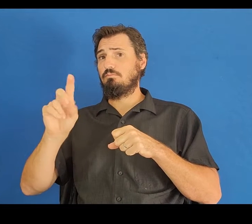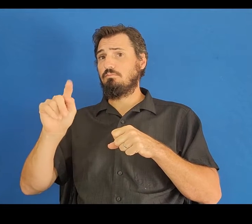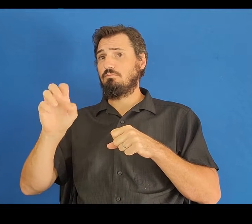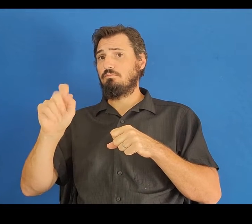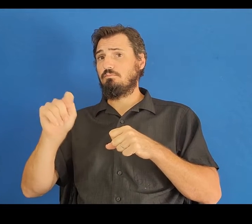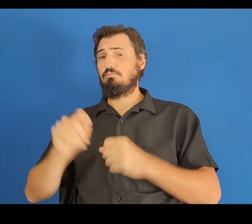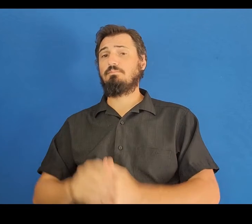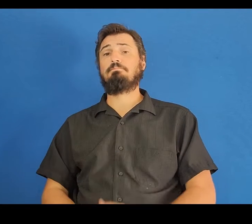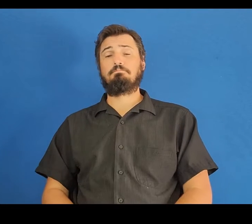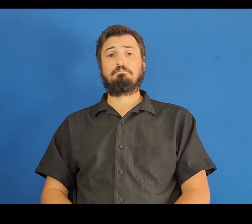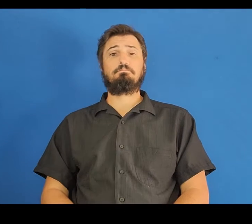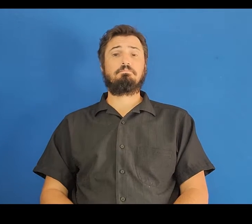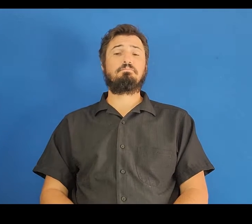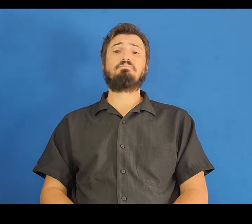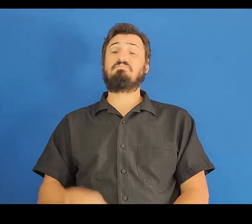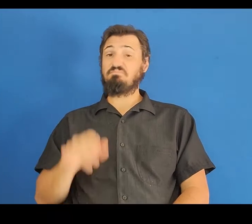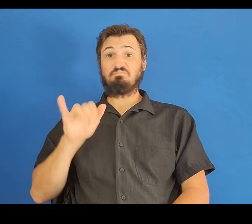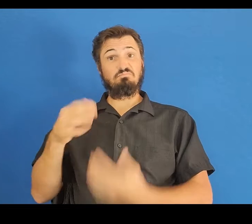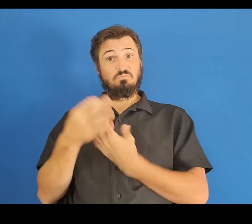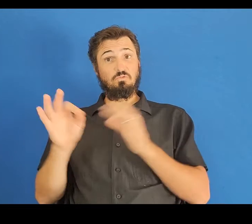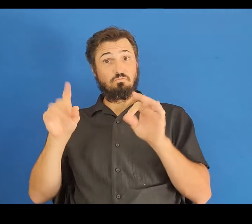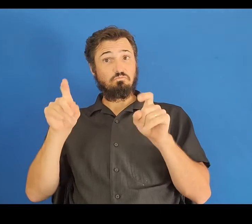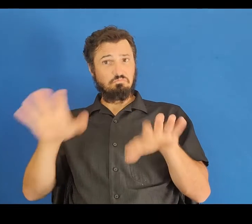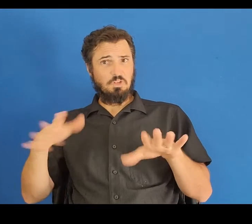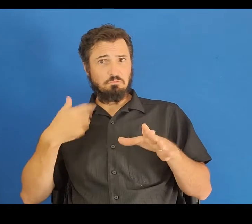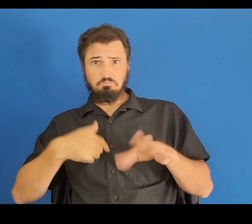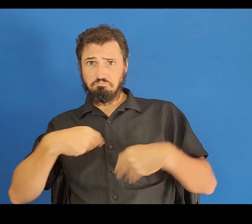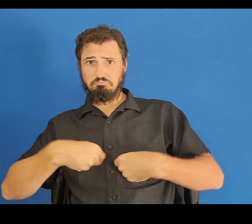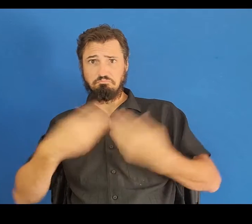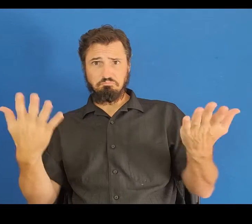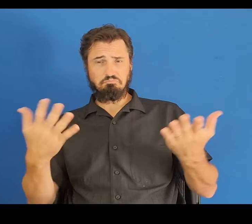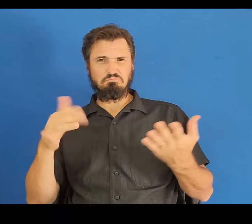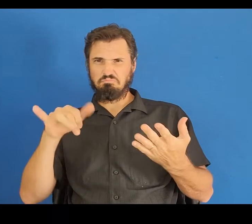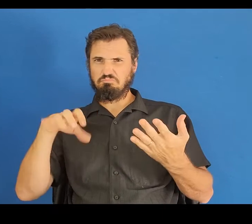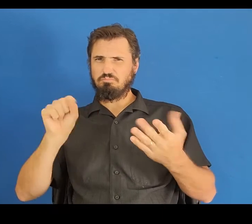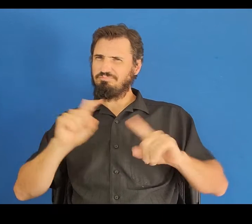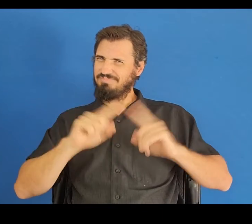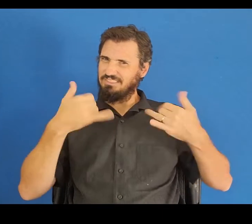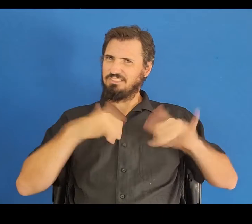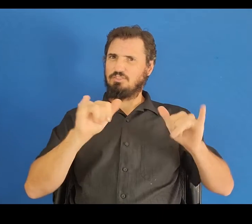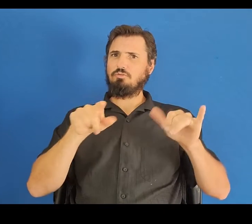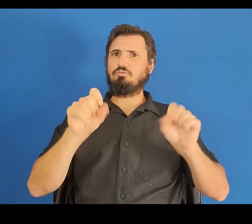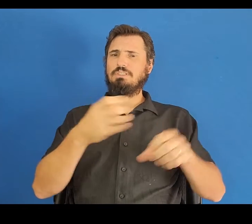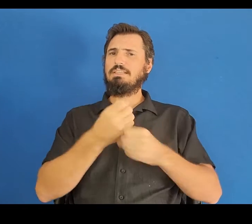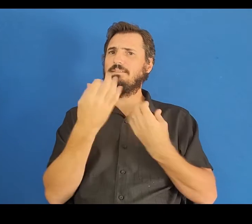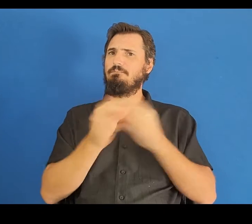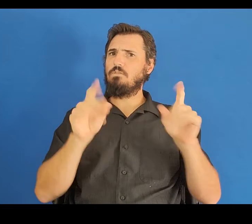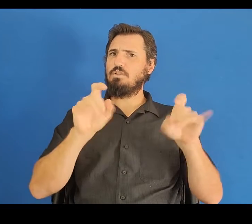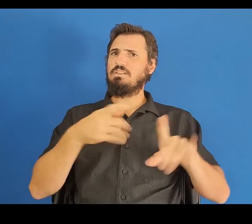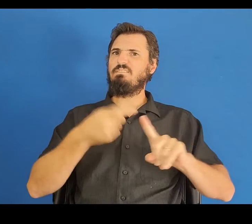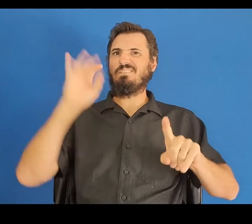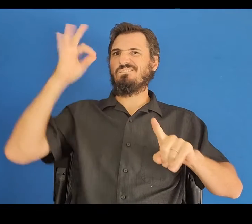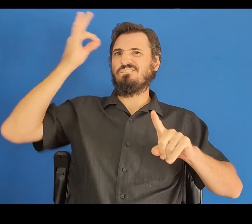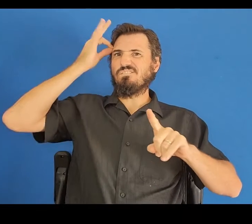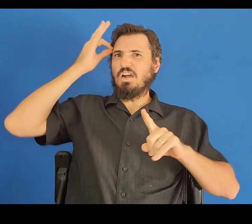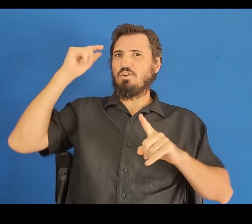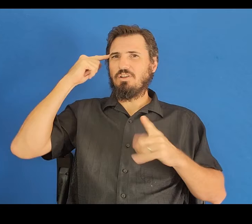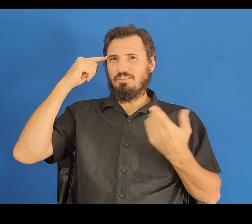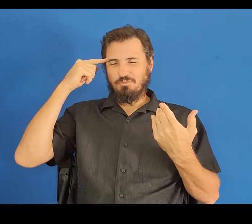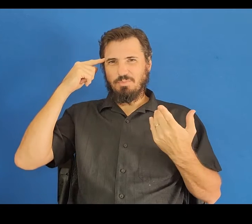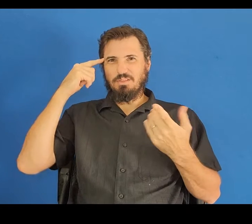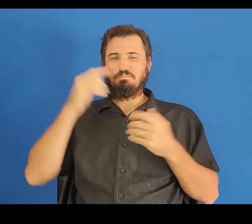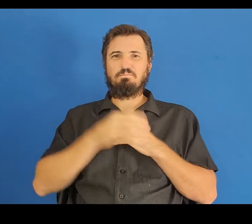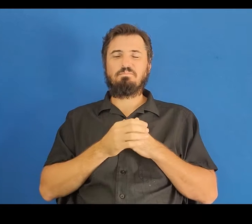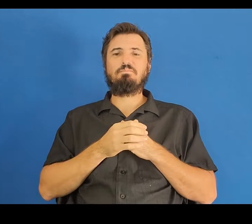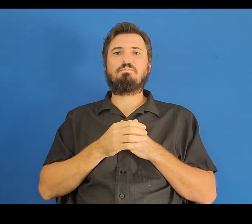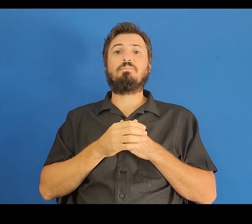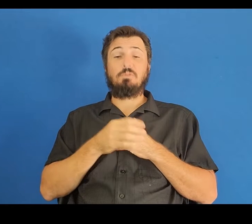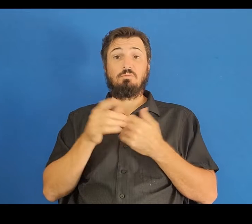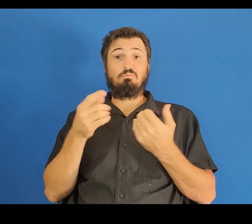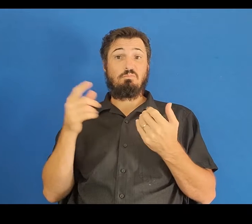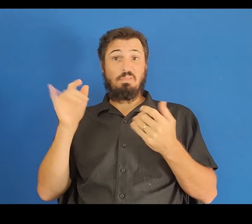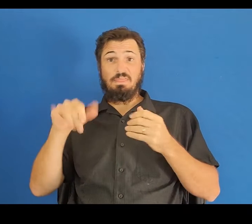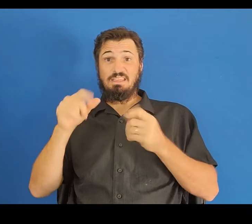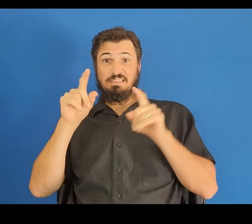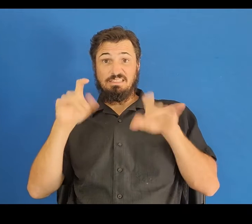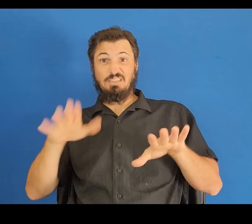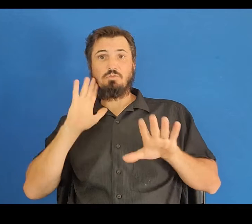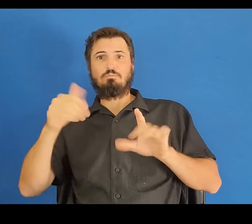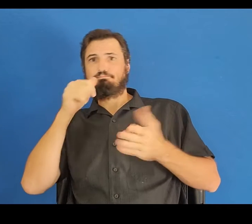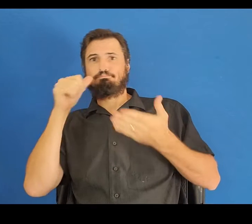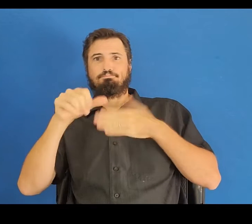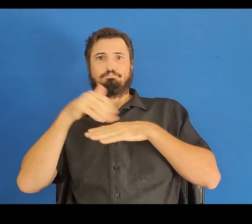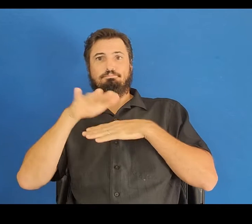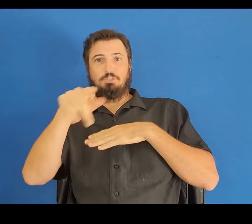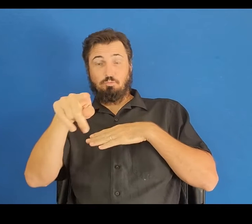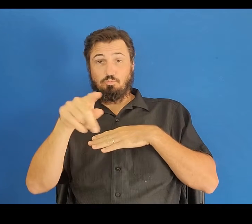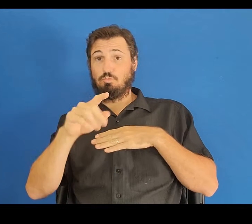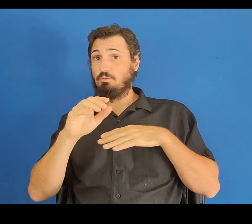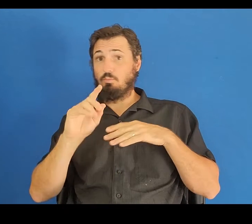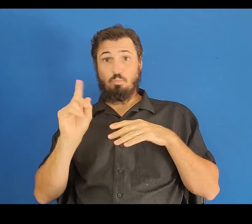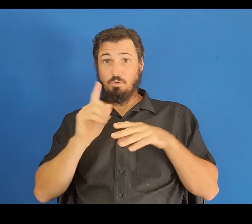In addition to these free tests we are handing out to Kauai residents, you can order free tests from the federal government. To get free tests mailed to you, visit COVIDtests.gov.